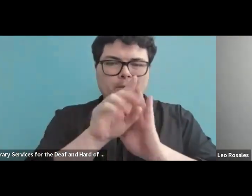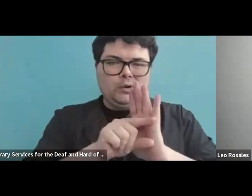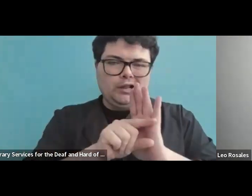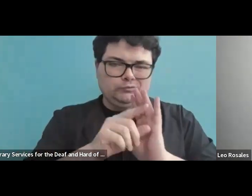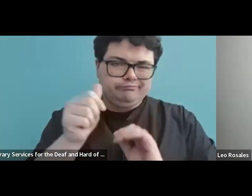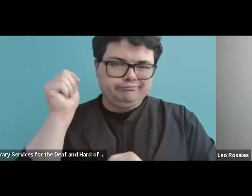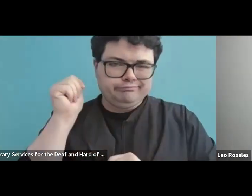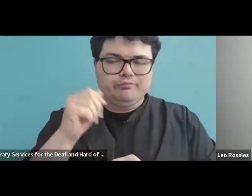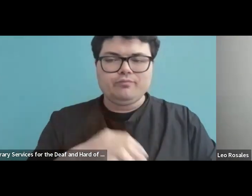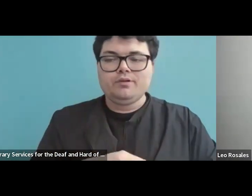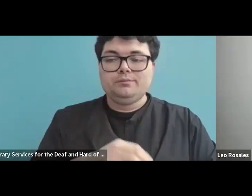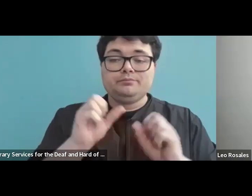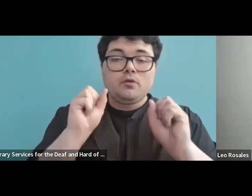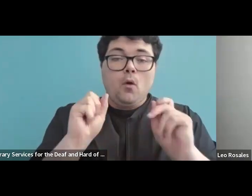And then I also have the light blue background.